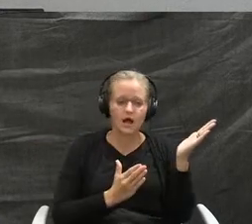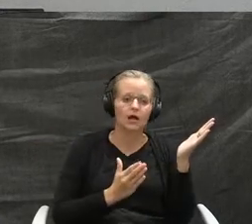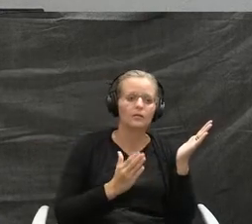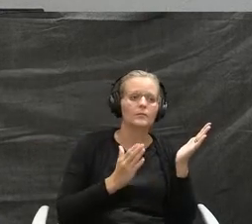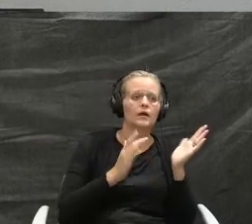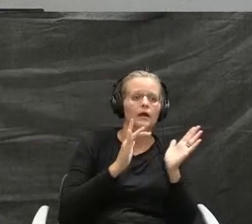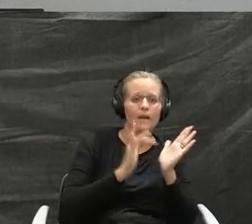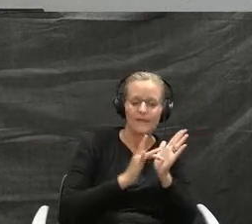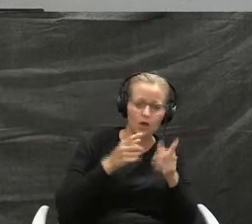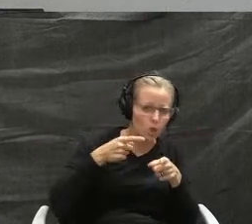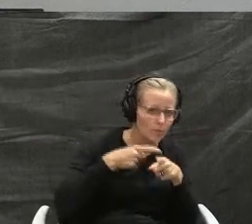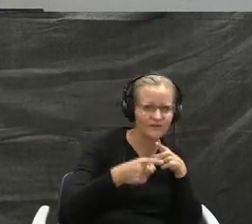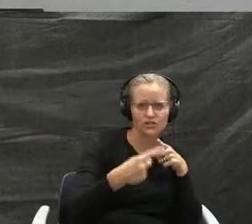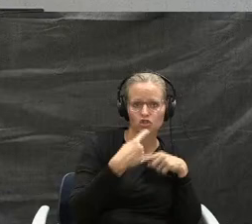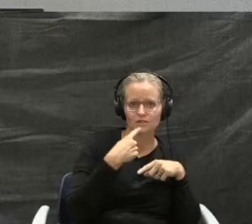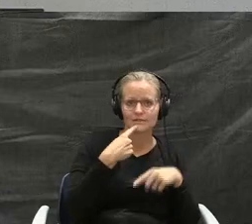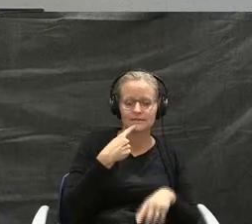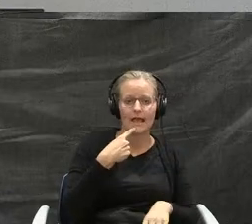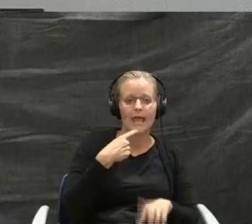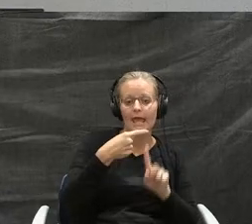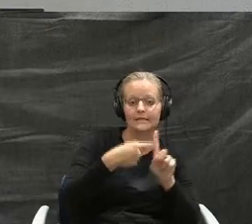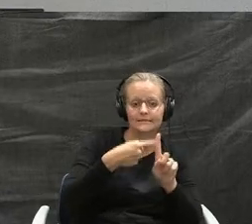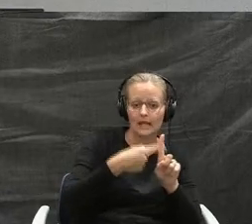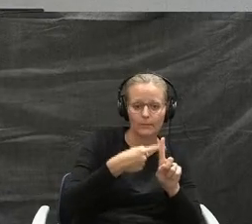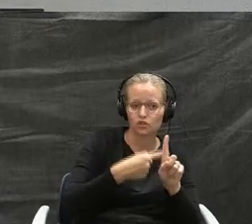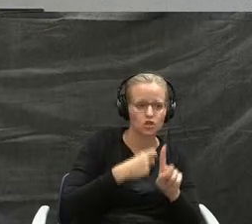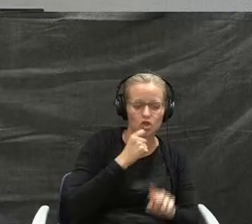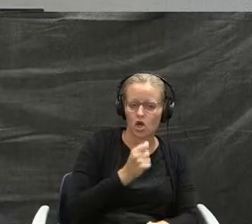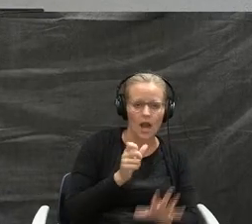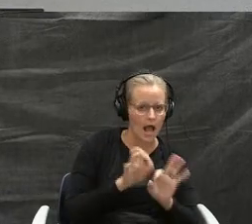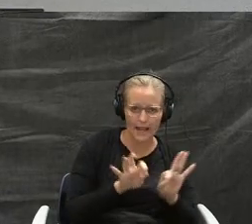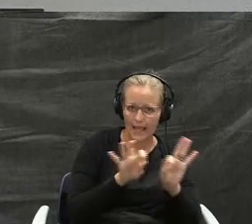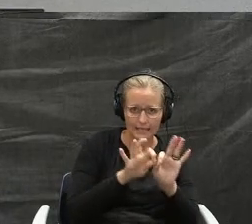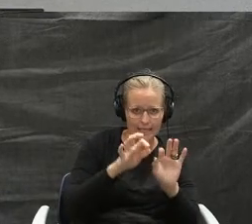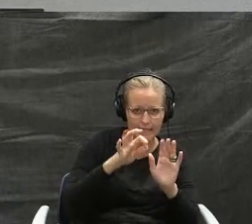We're still going to do that. We're going to use temperature taking because